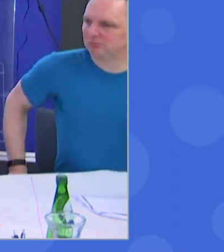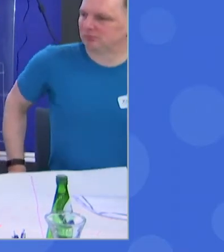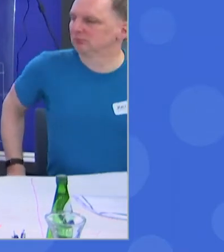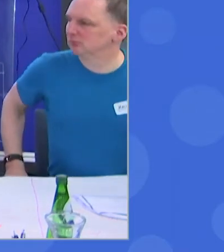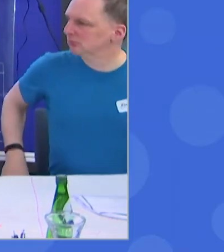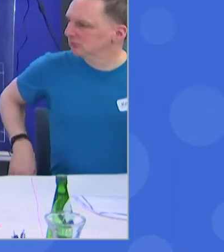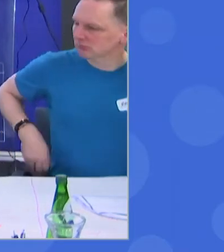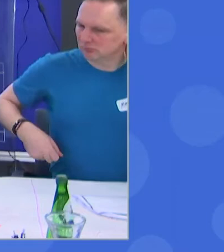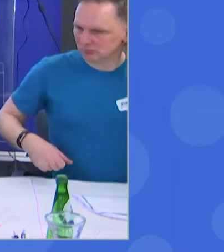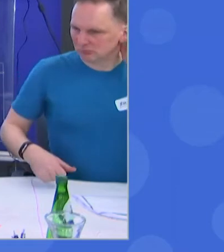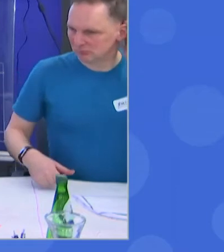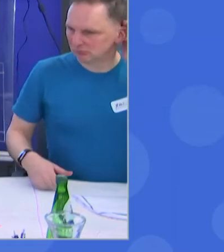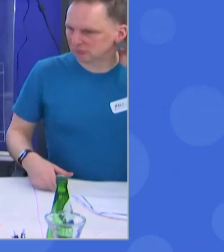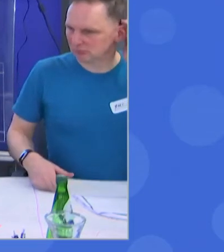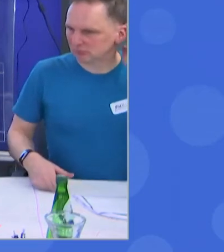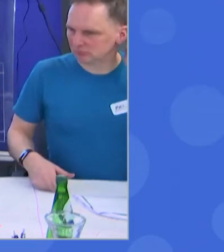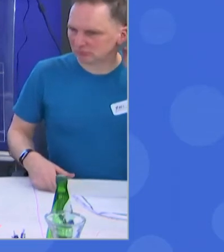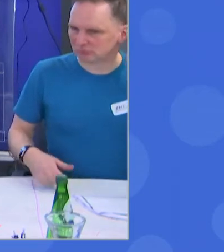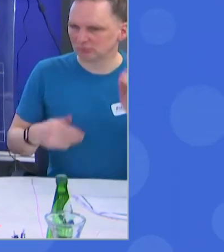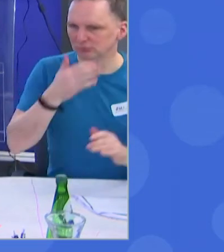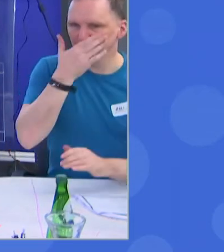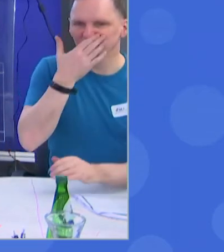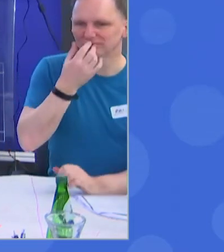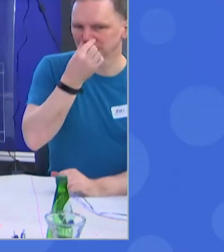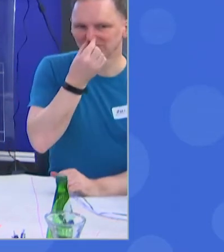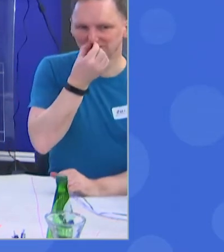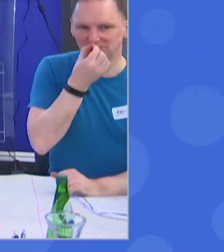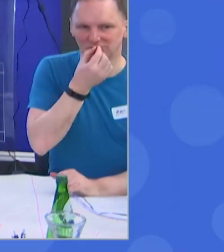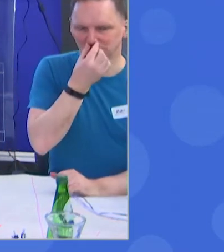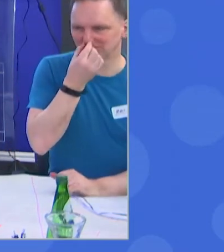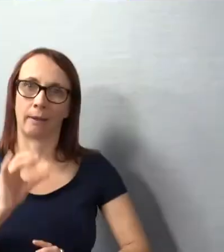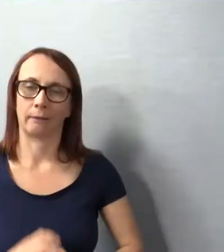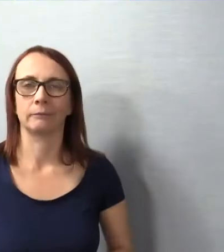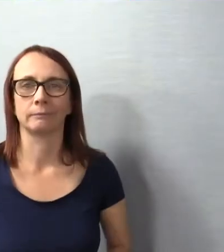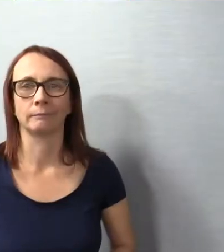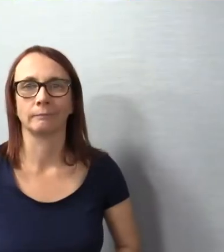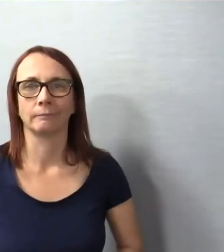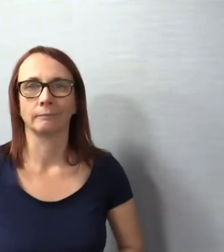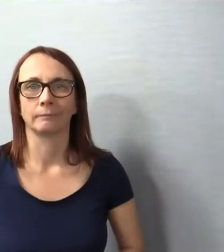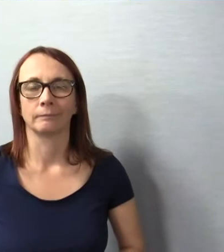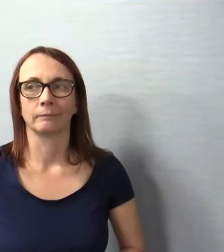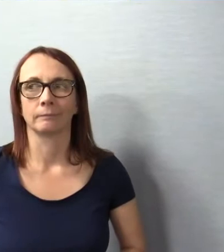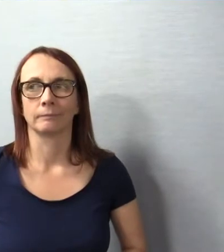to do relatively swiftly so we can get to our lunch hello I'll feedback in